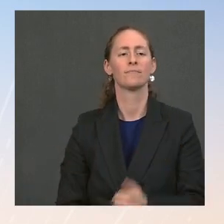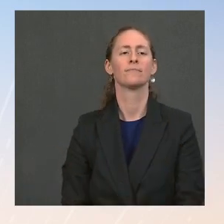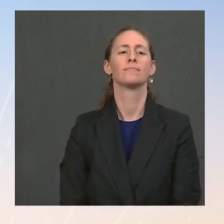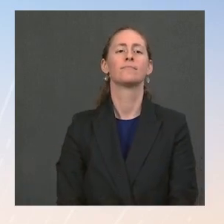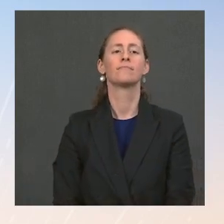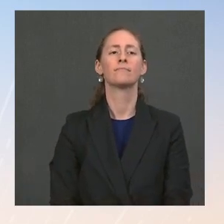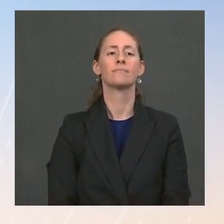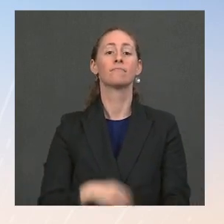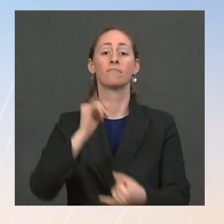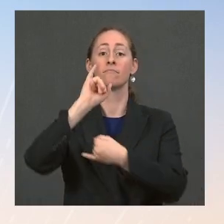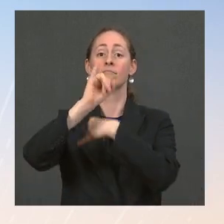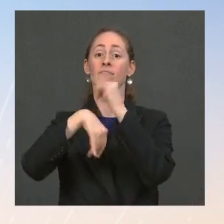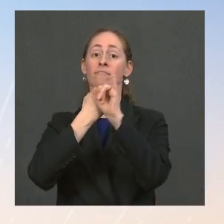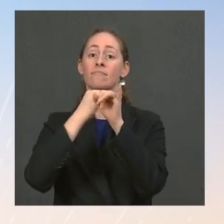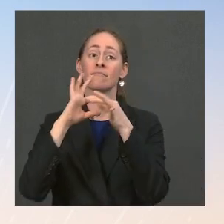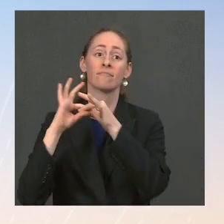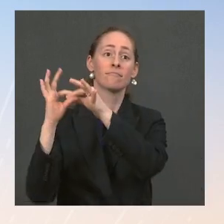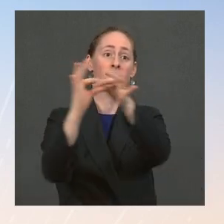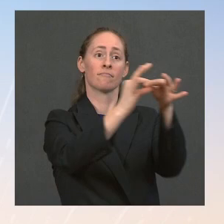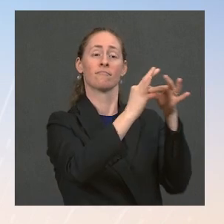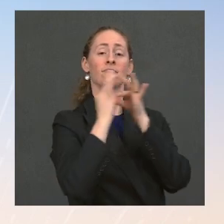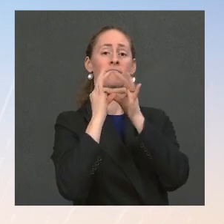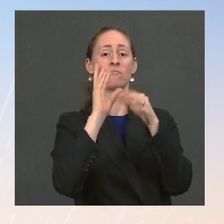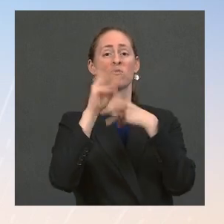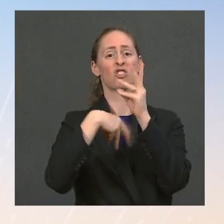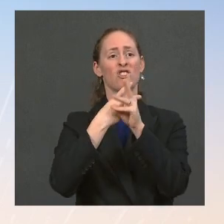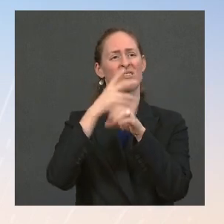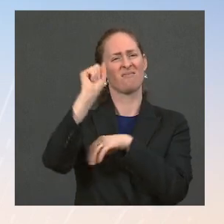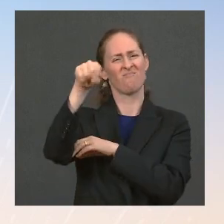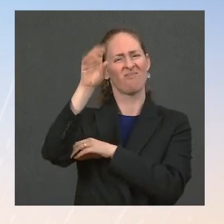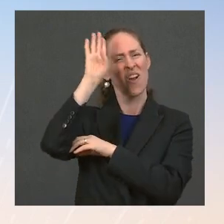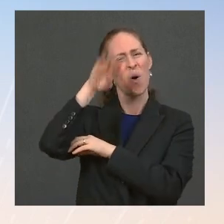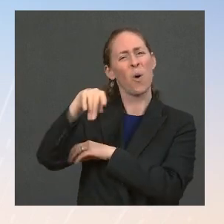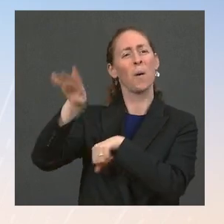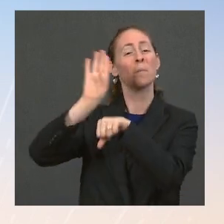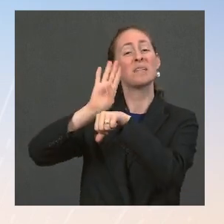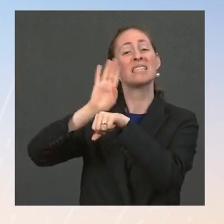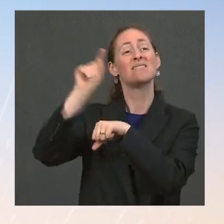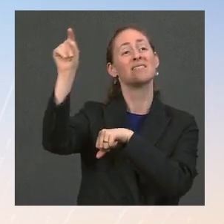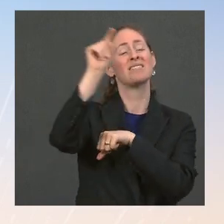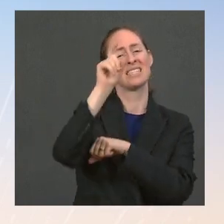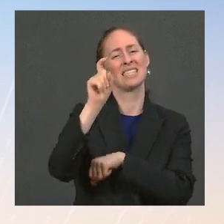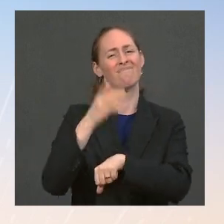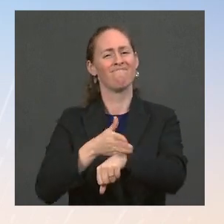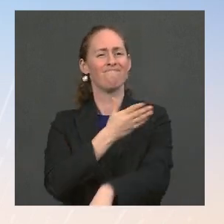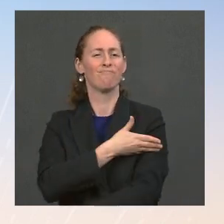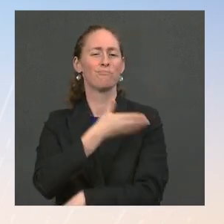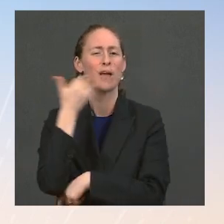and should do more that we -- to help build back better. I understand you're all looking for a week ahead.